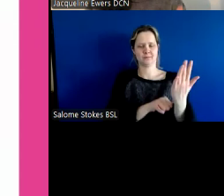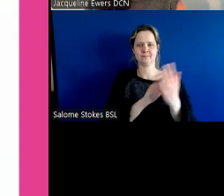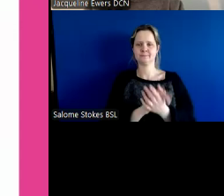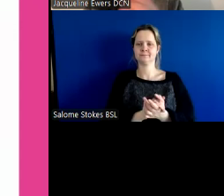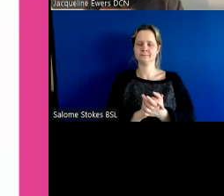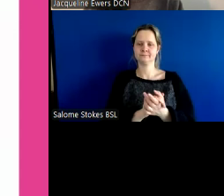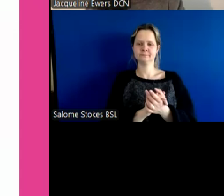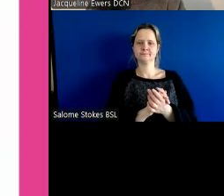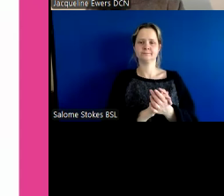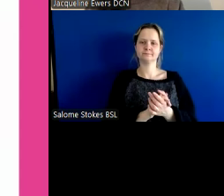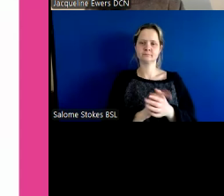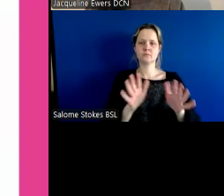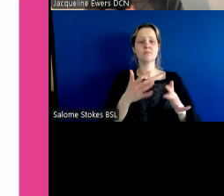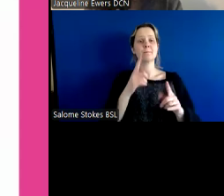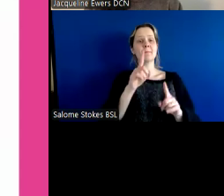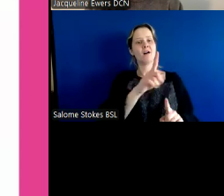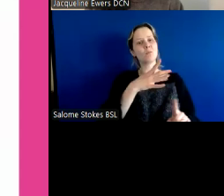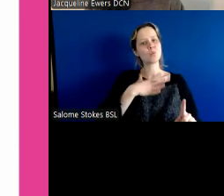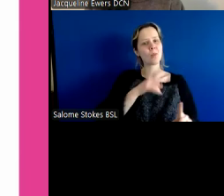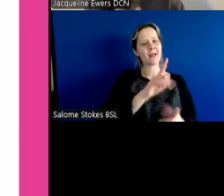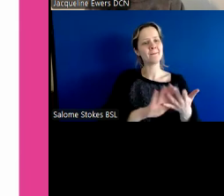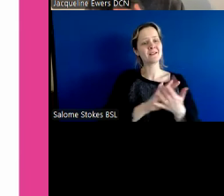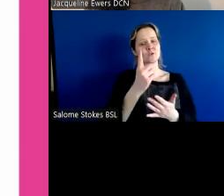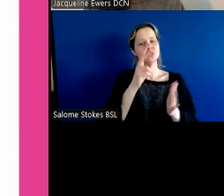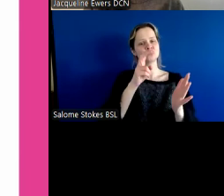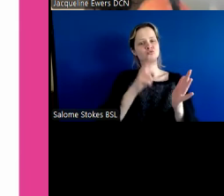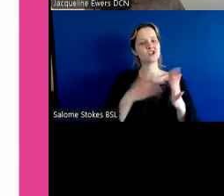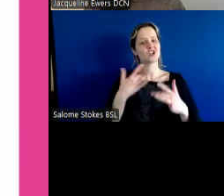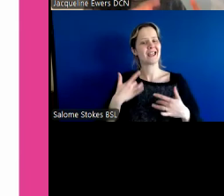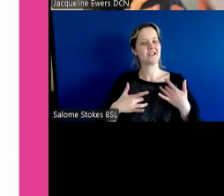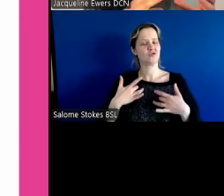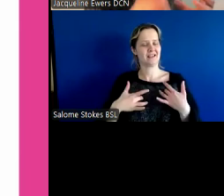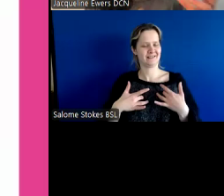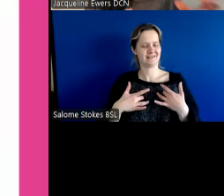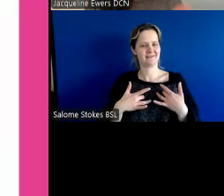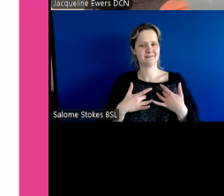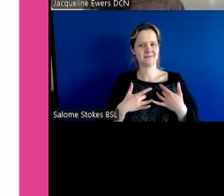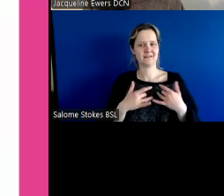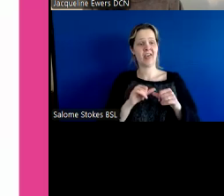For which I need to register my interest so that they can then see